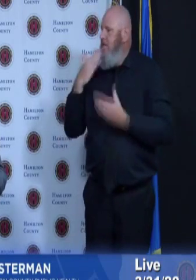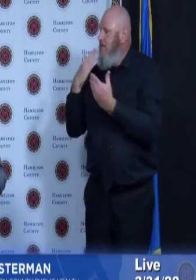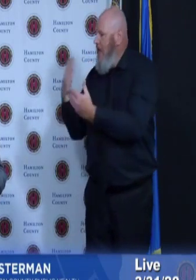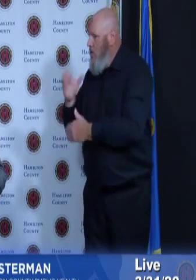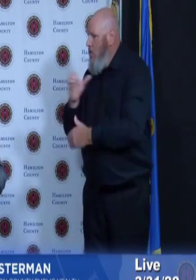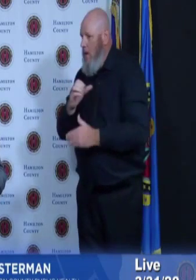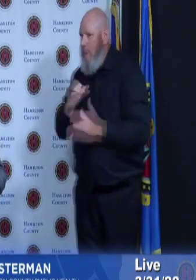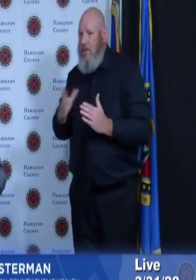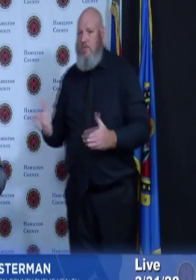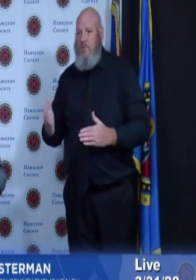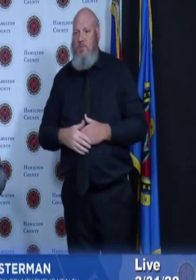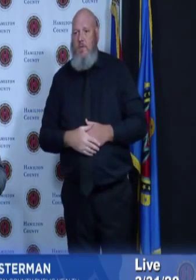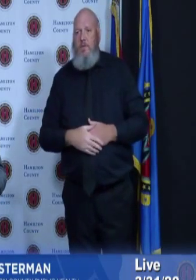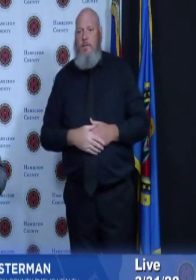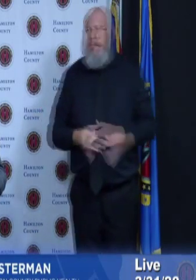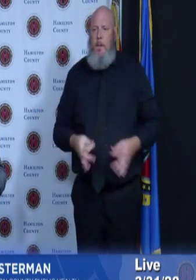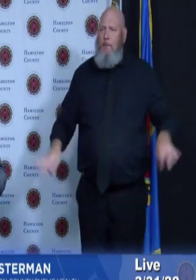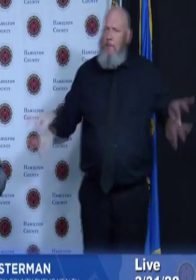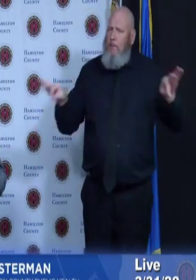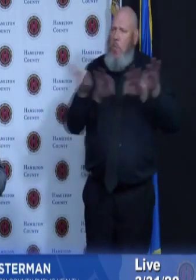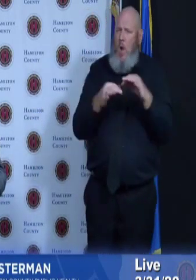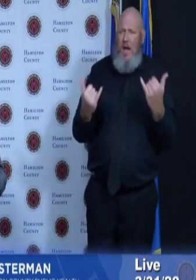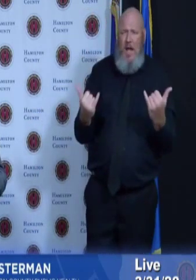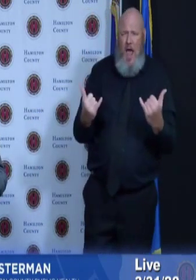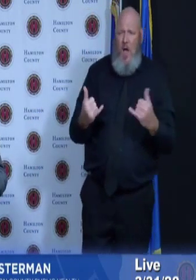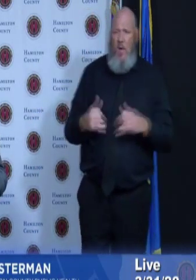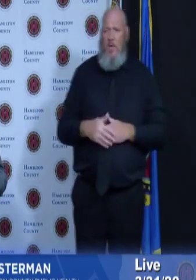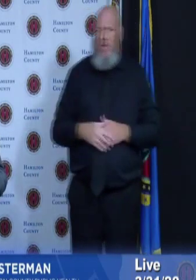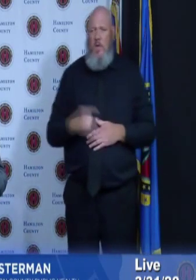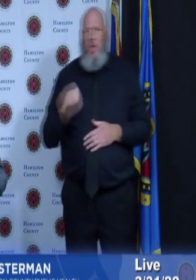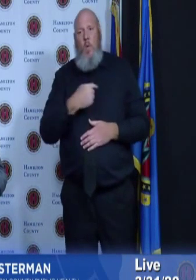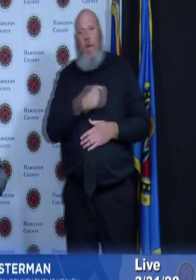lucky our hospital systems we have great hospital systems in Hamilton County and